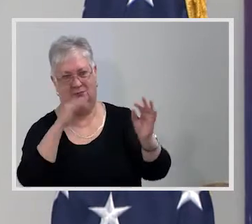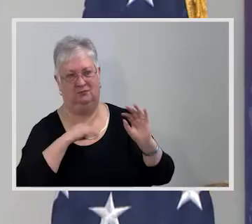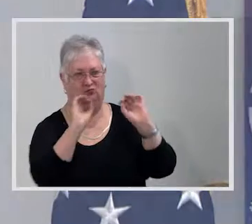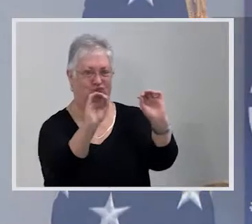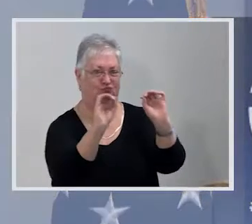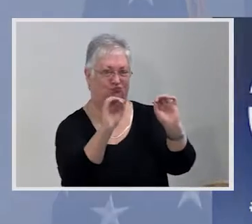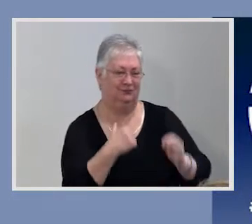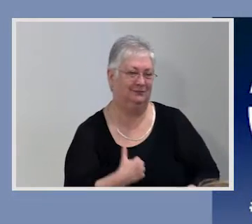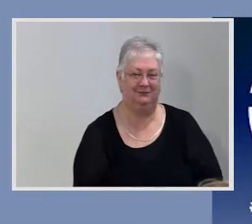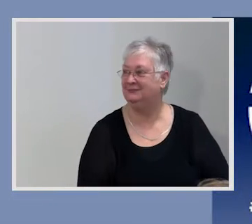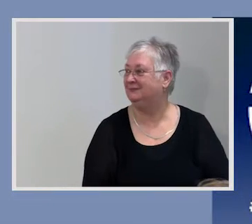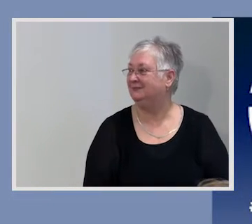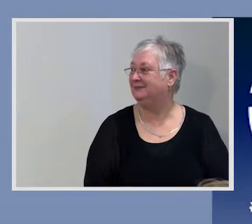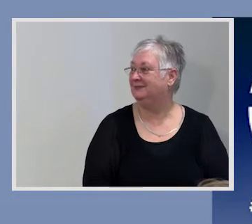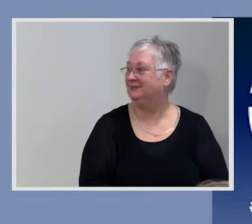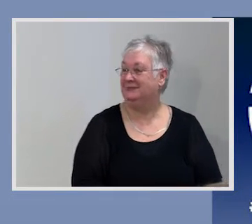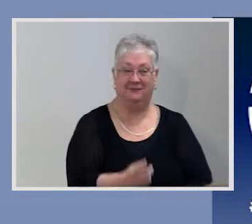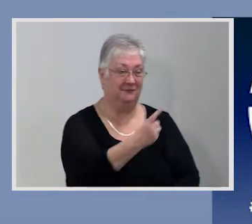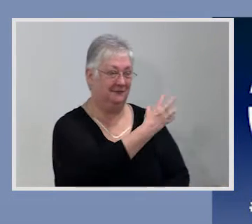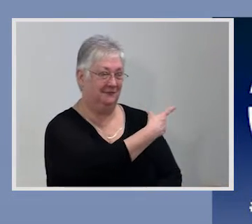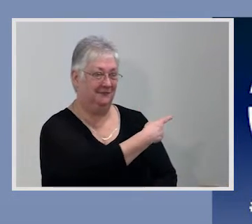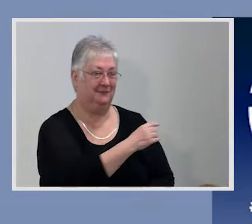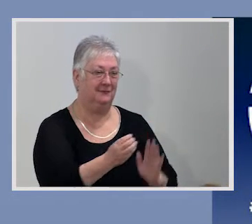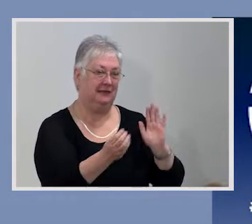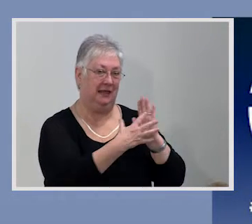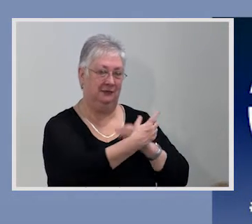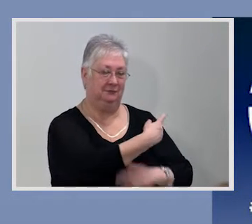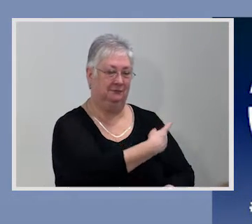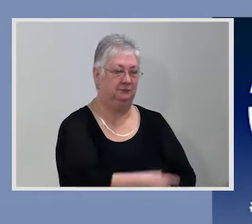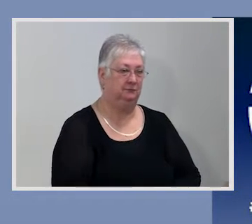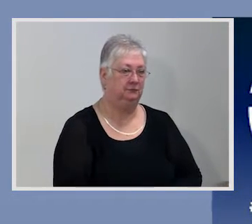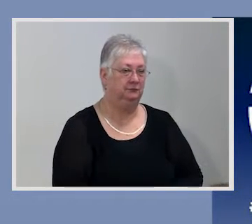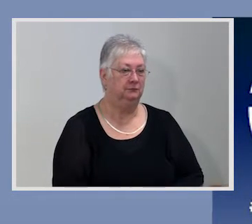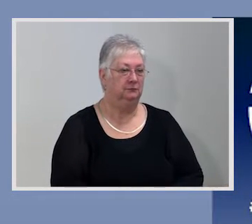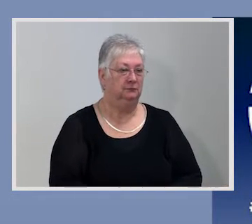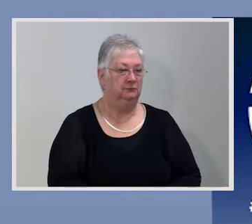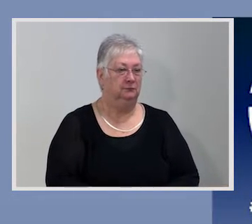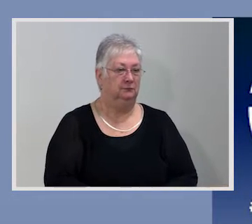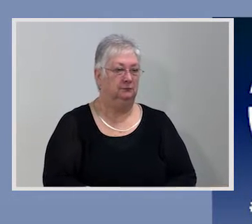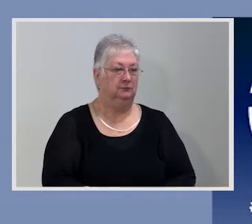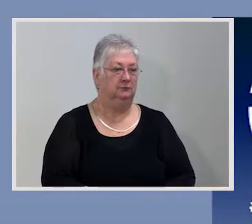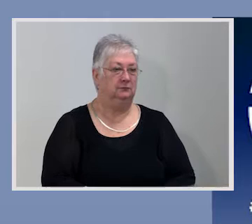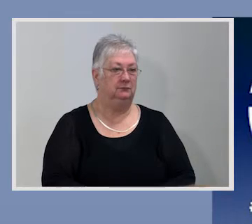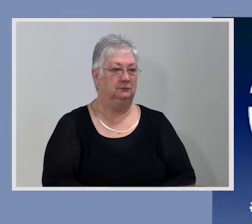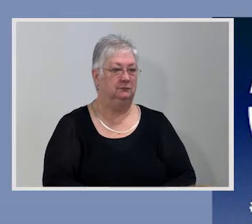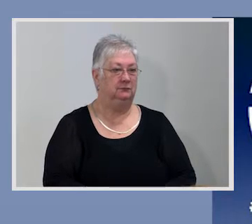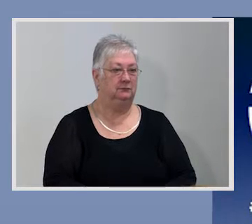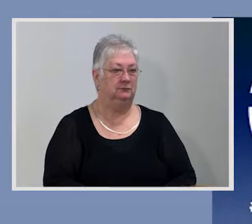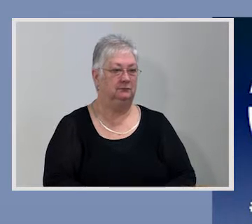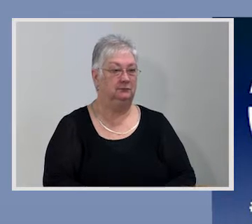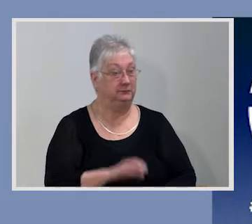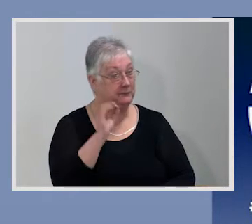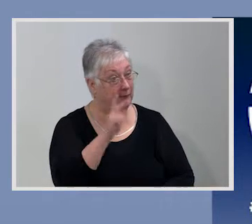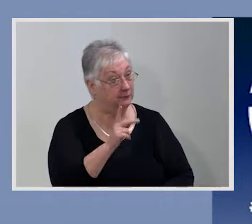WENT TOO FAR. THE SLIDE IN FRONT OF YOU LOOKS LIKE THIS. IF YOU CAN'T SEE THE SCREEN,